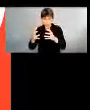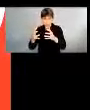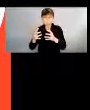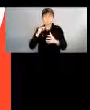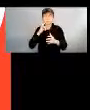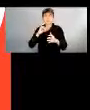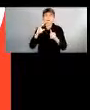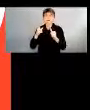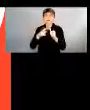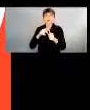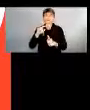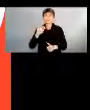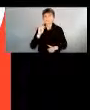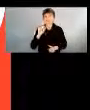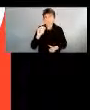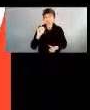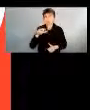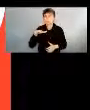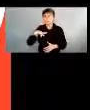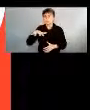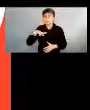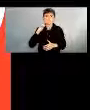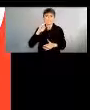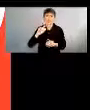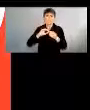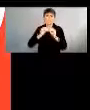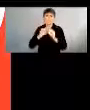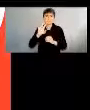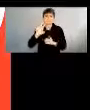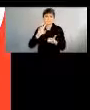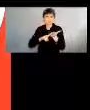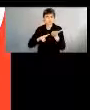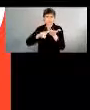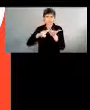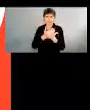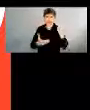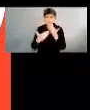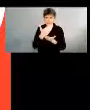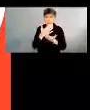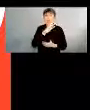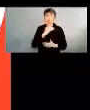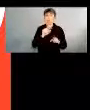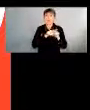Nations of Treaty 7. I’d also like to acknowledge the people of the Métis Nation, Region 3